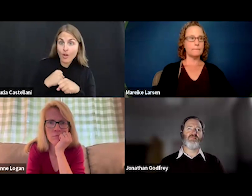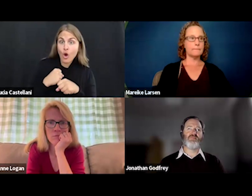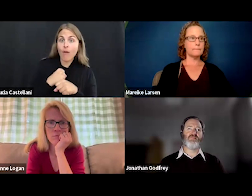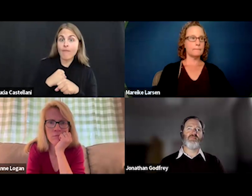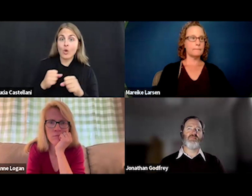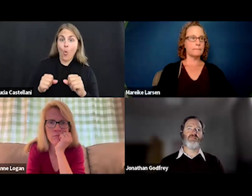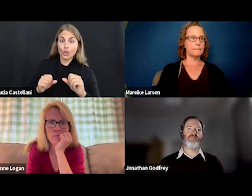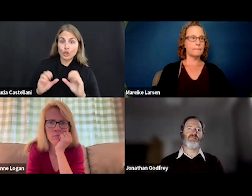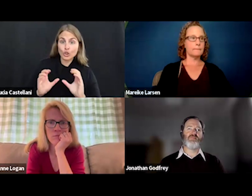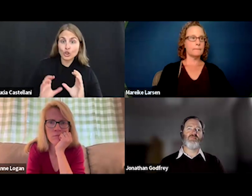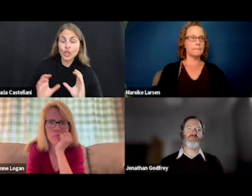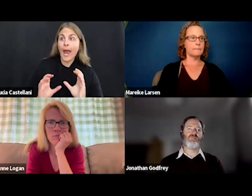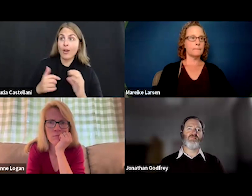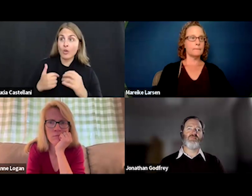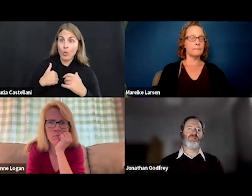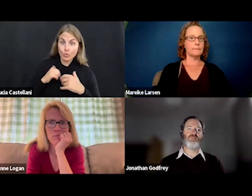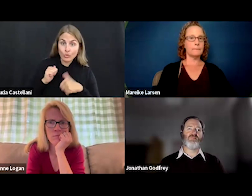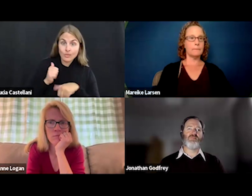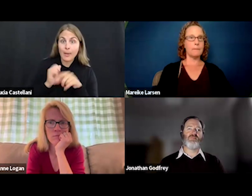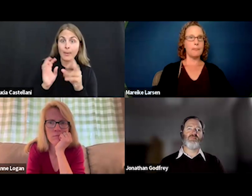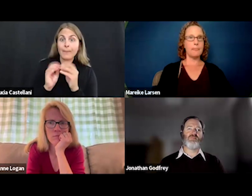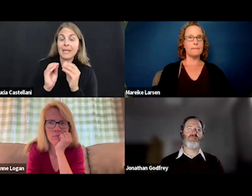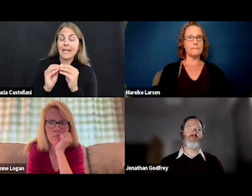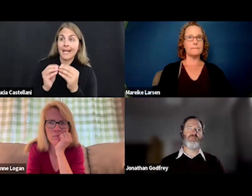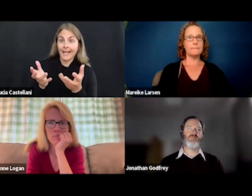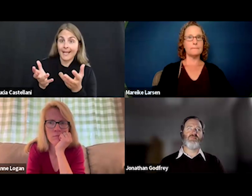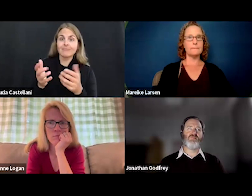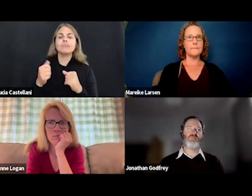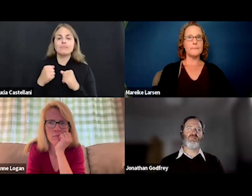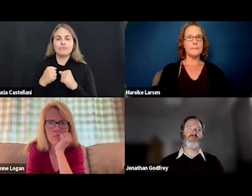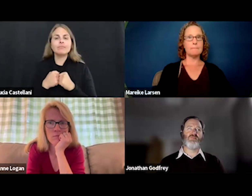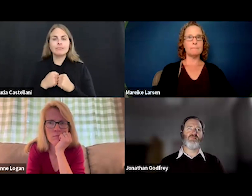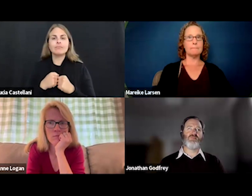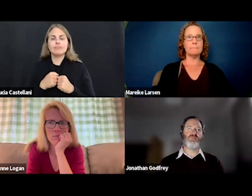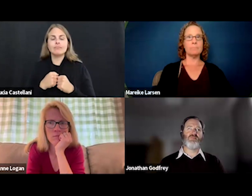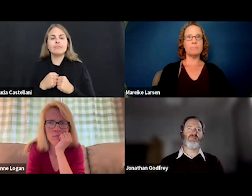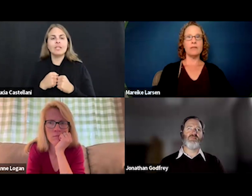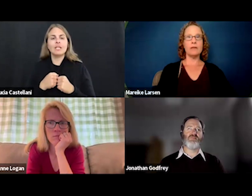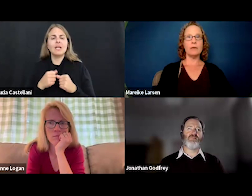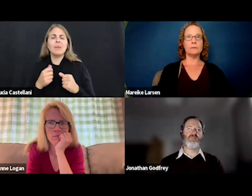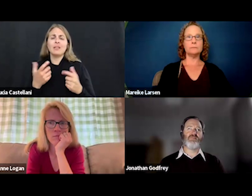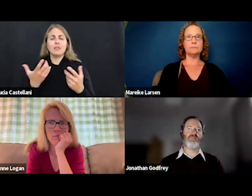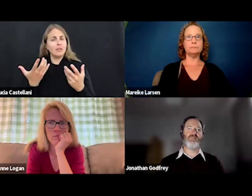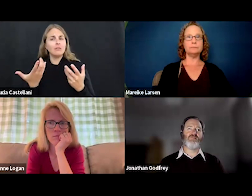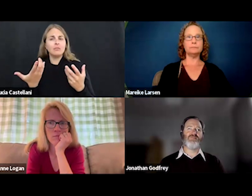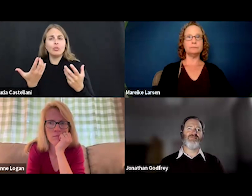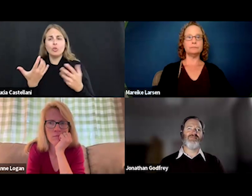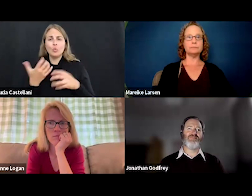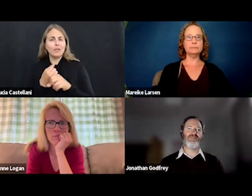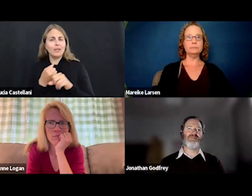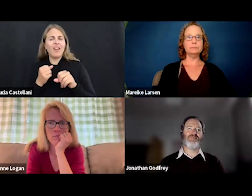Can we schedule something? The responses will range all the way from yes,